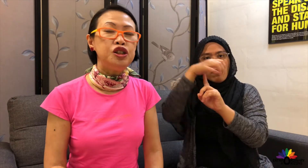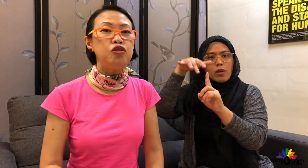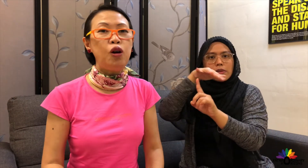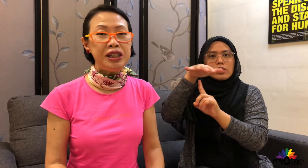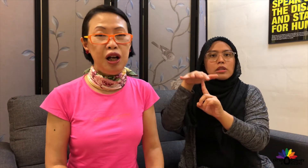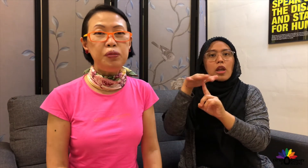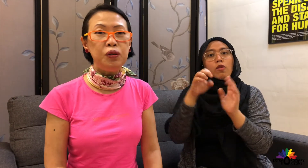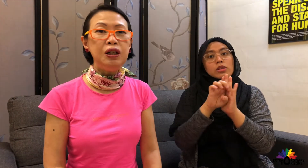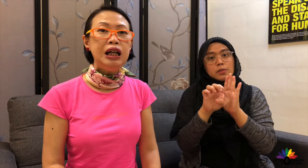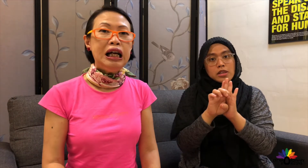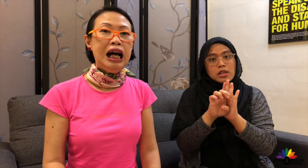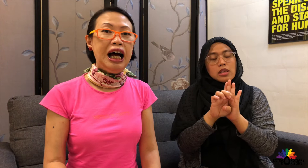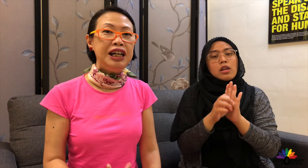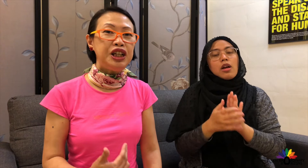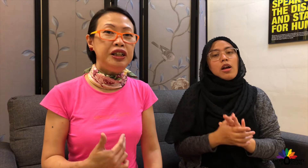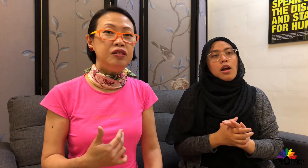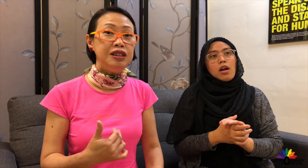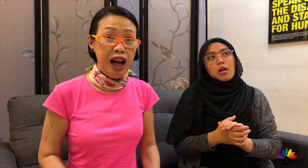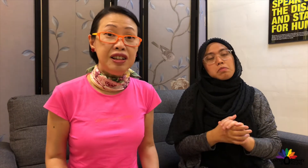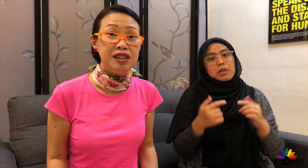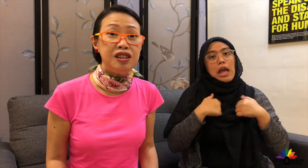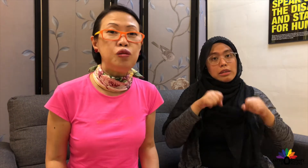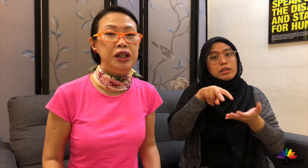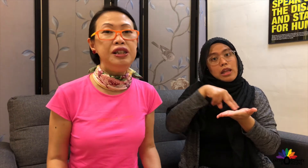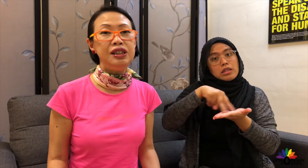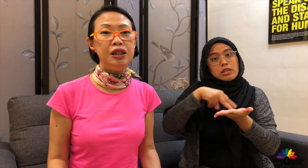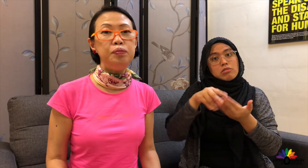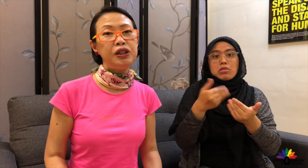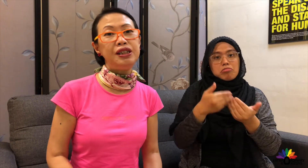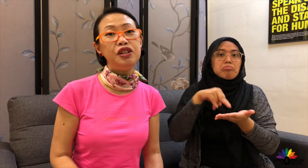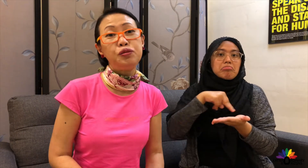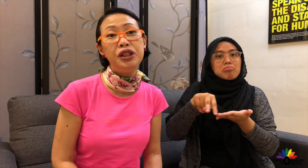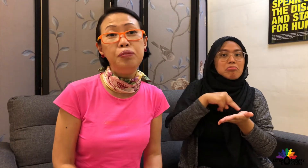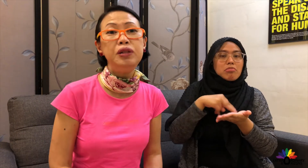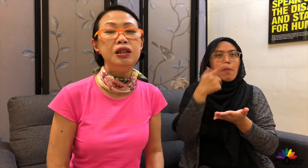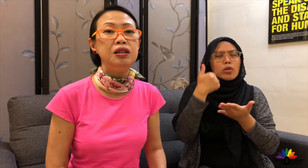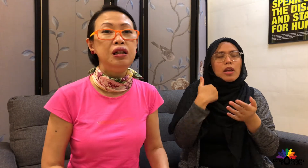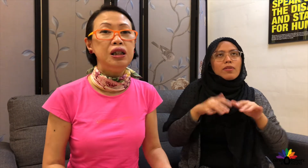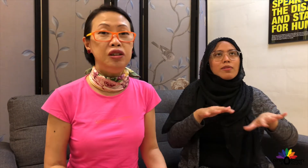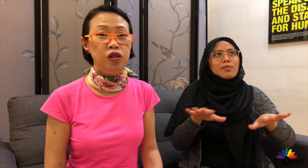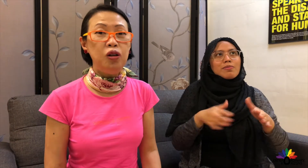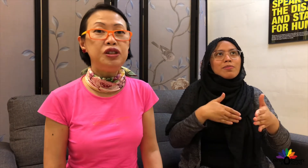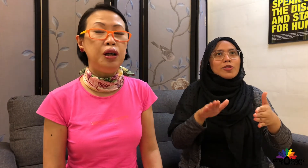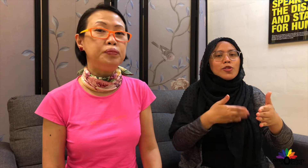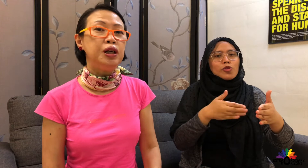So, for example, I can dance quite easily because there's rhythm involved.